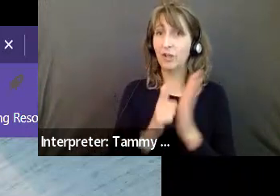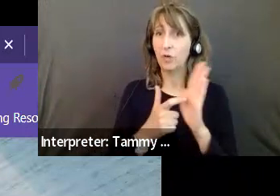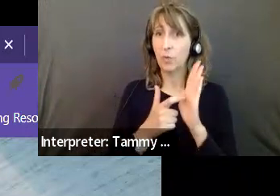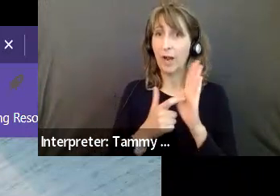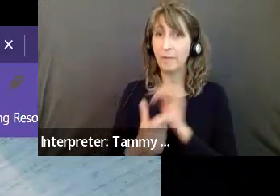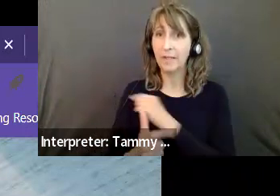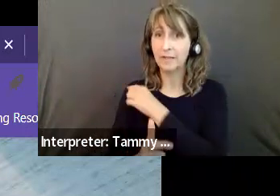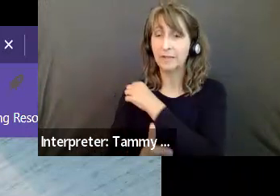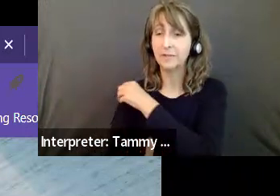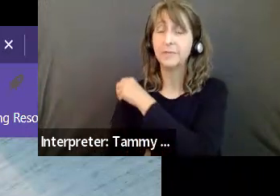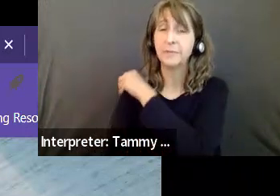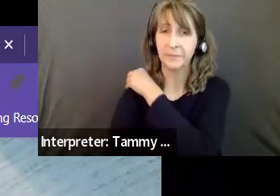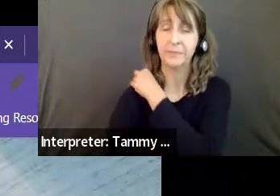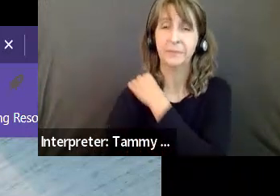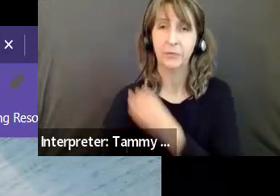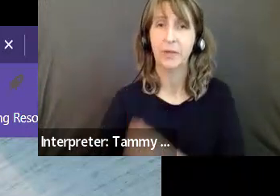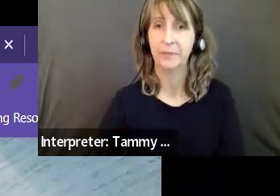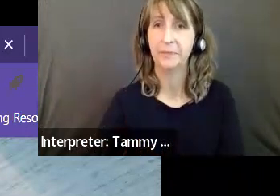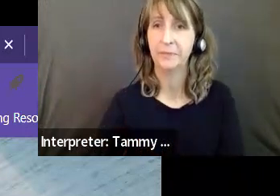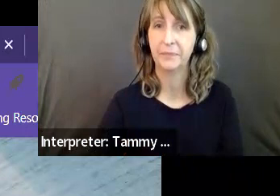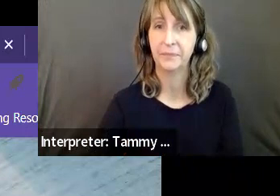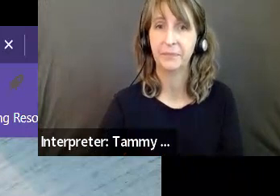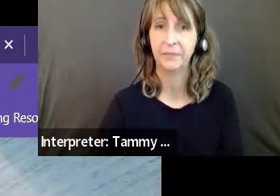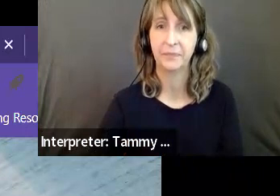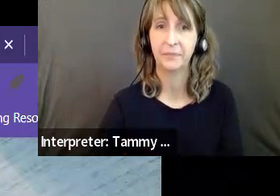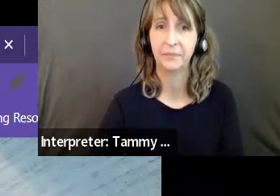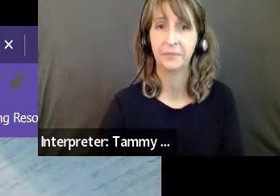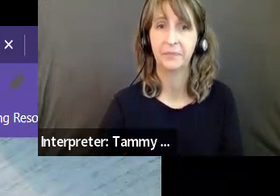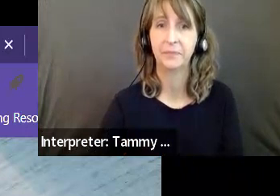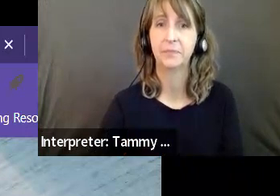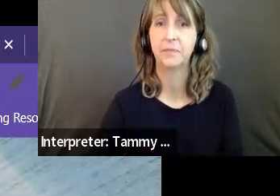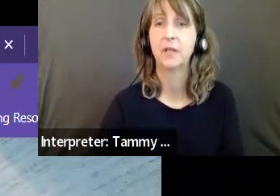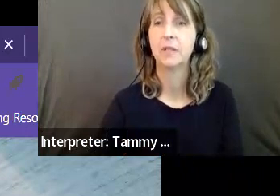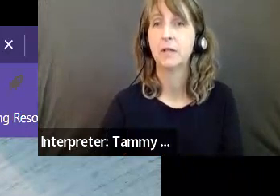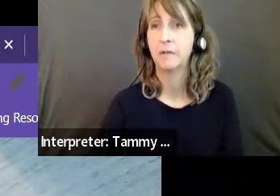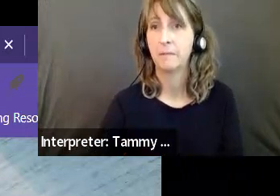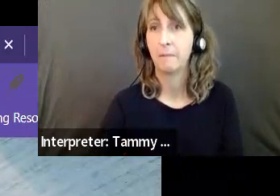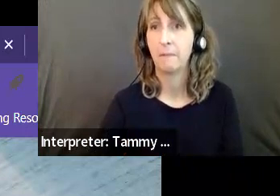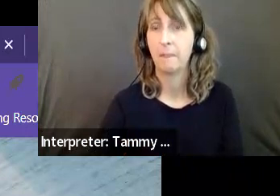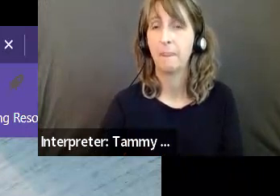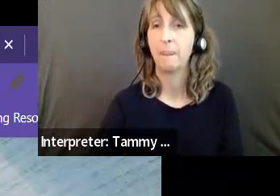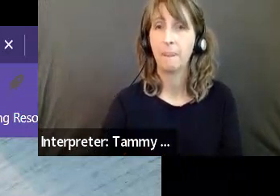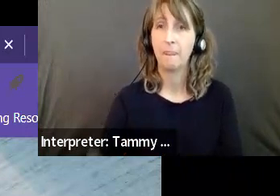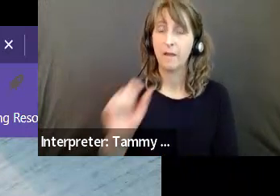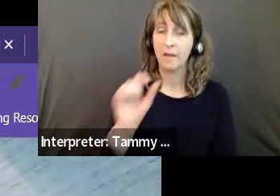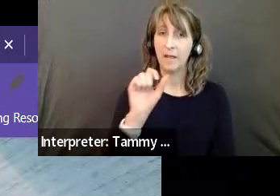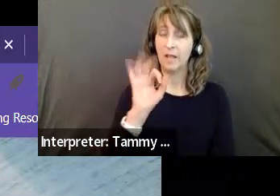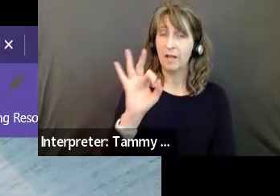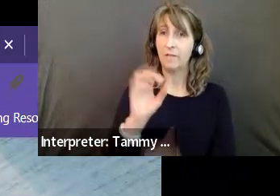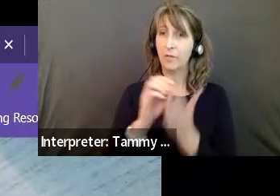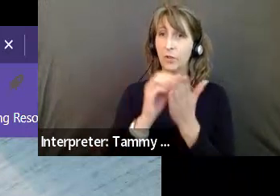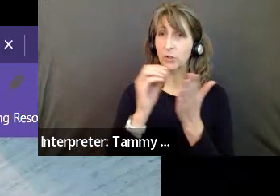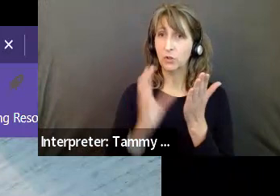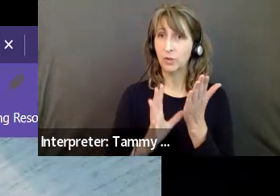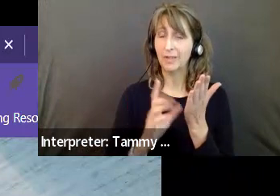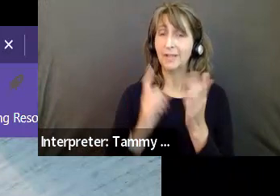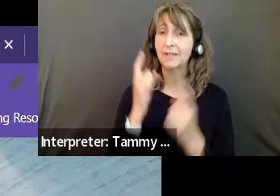Right, right. So you're asking is there a legal requirement? So when the student is considered for alternative and alternative communication.